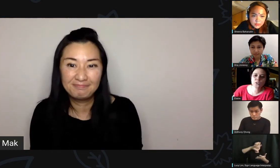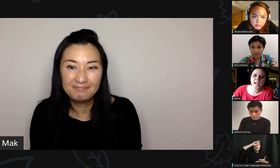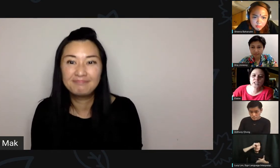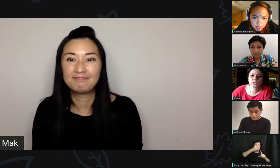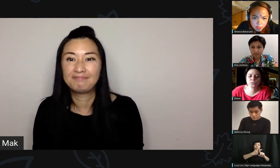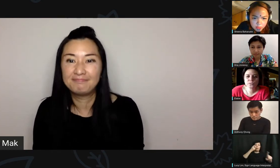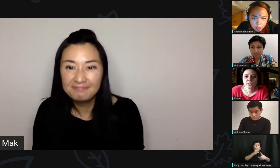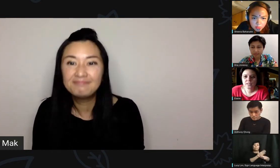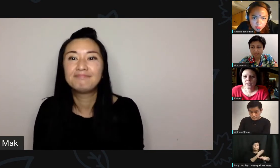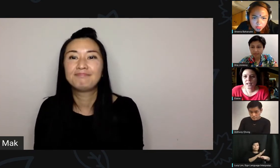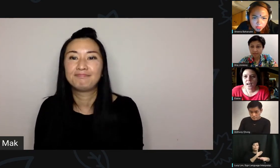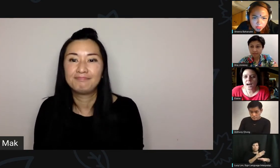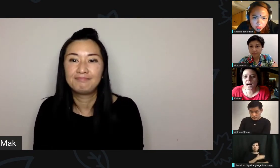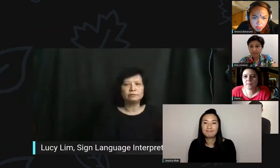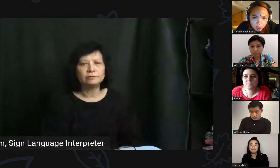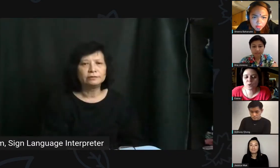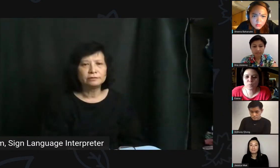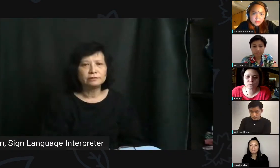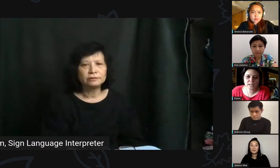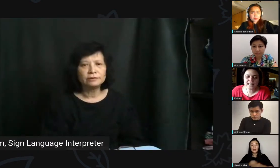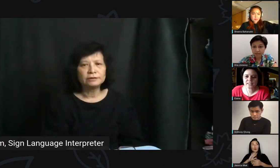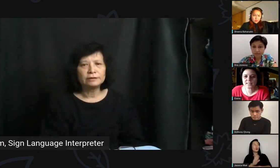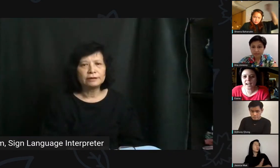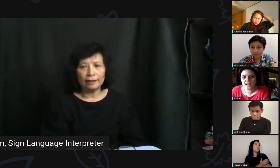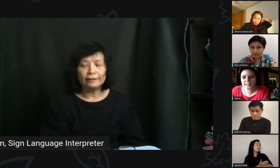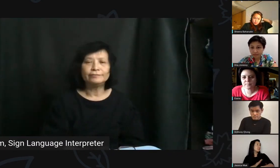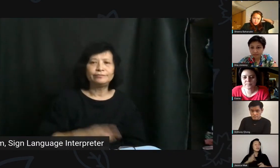Cool, thank you. We’re running out of time.